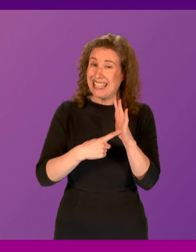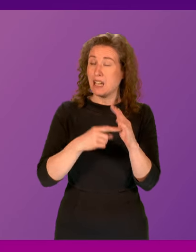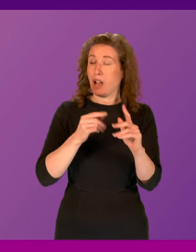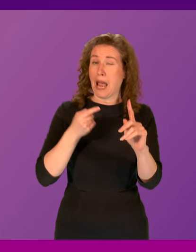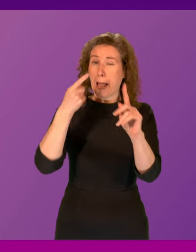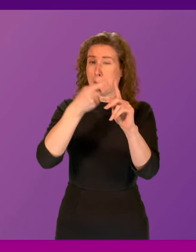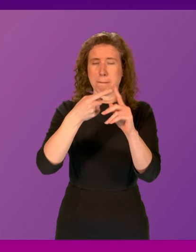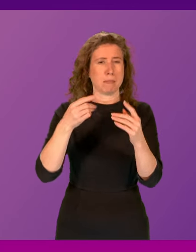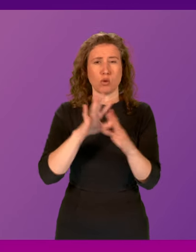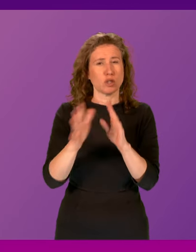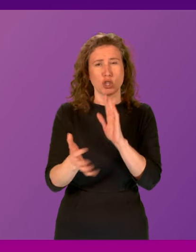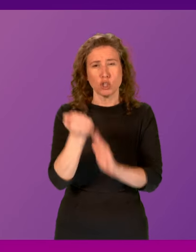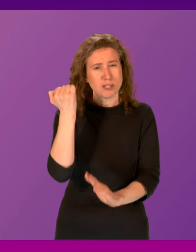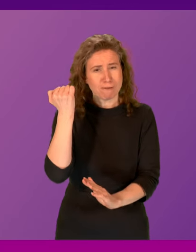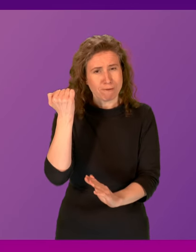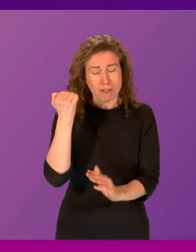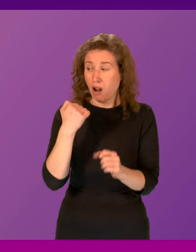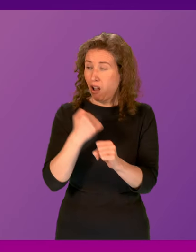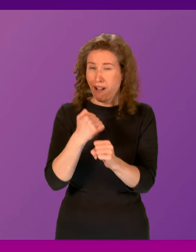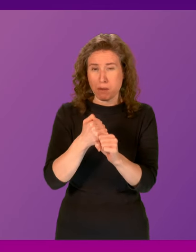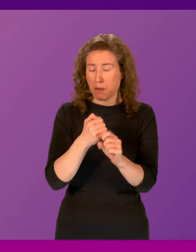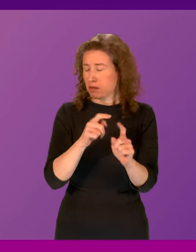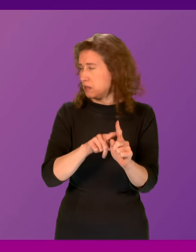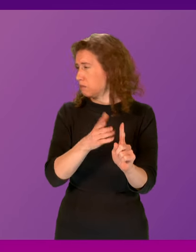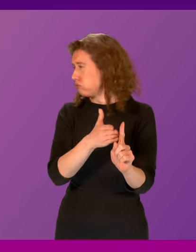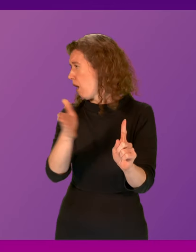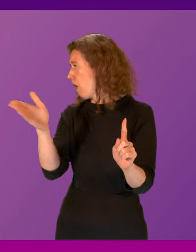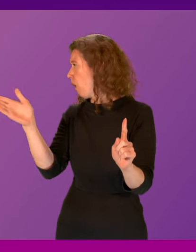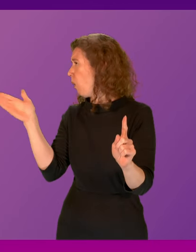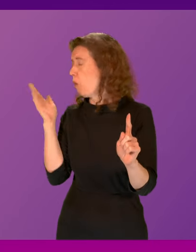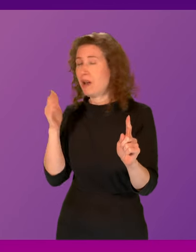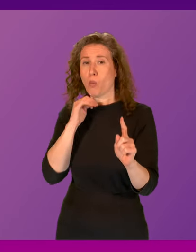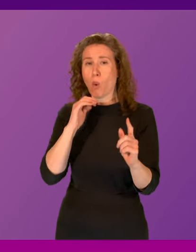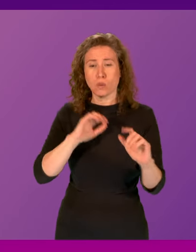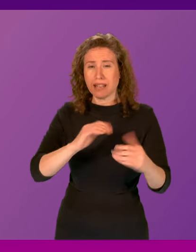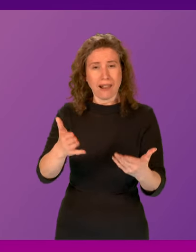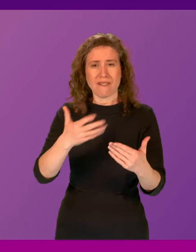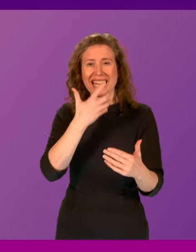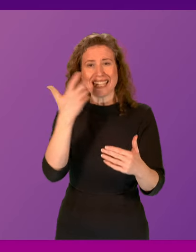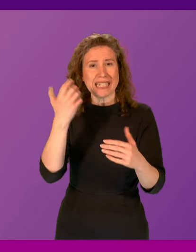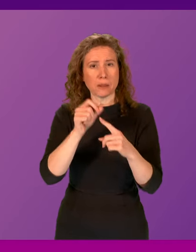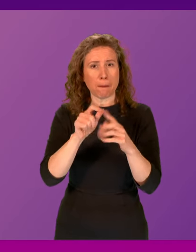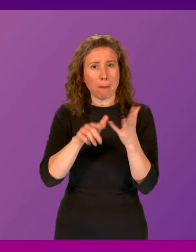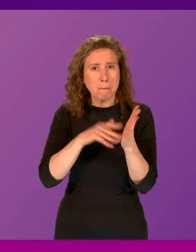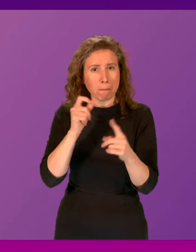Government is off course by a country mile on heat pumps, electric vehicles, recycling